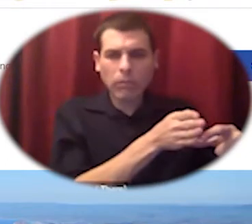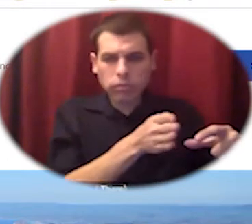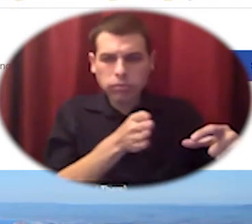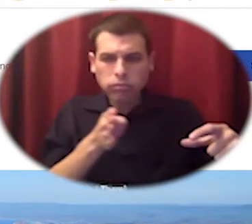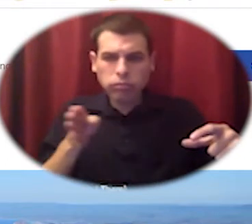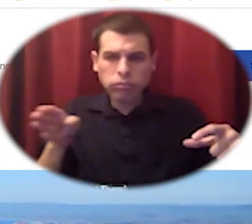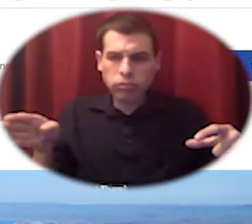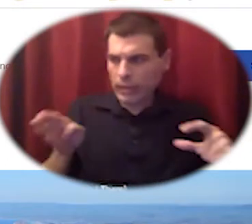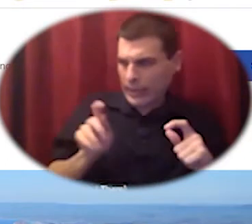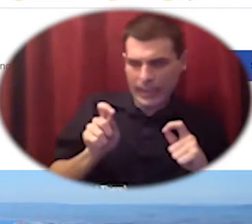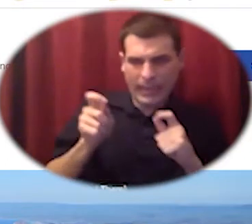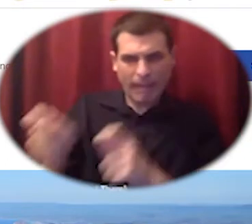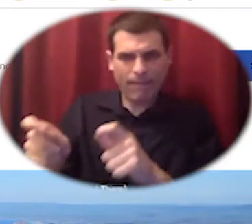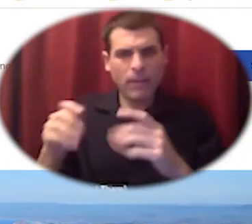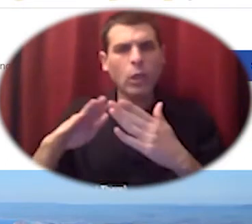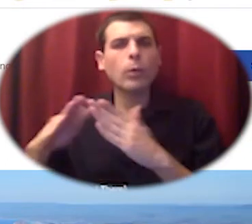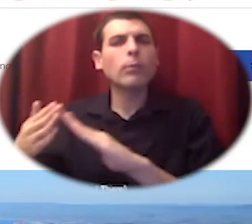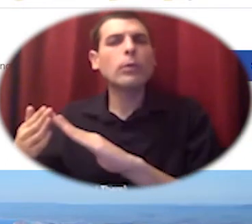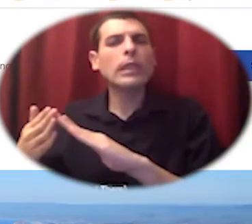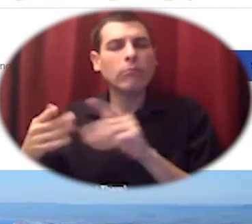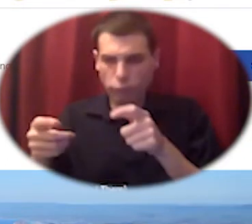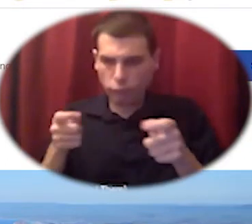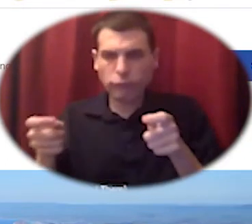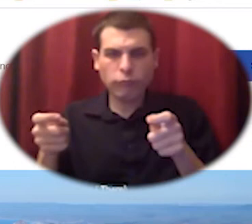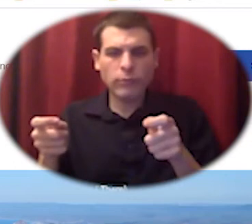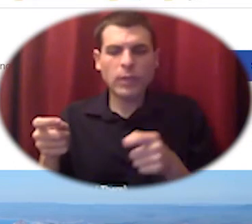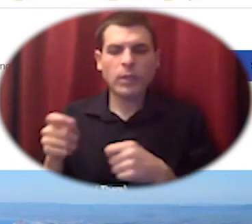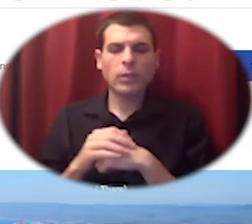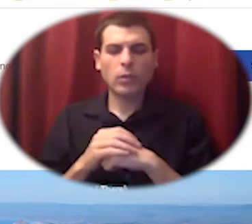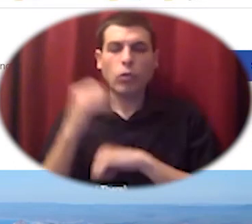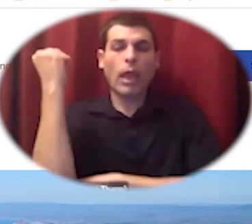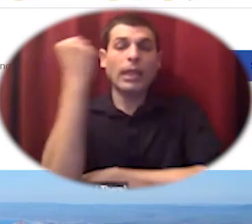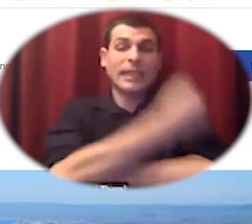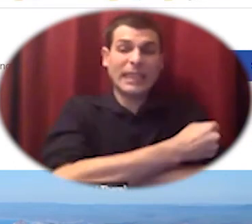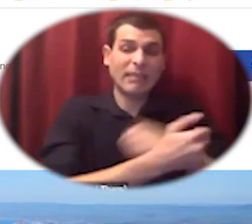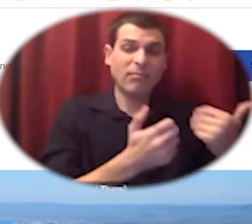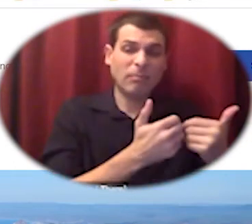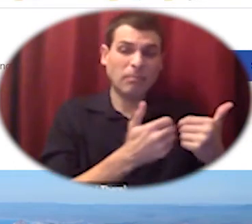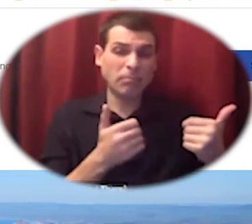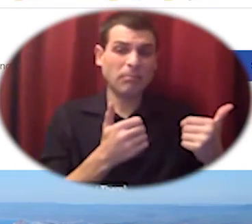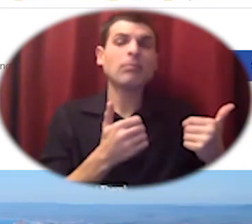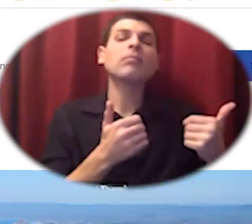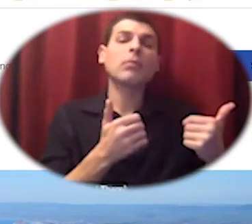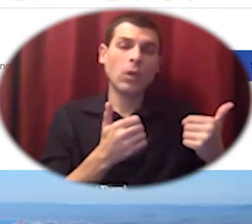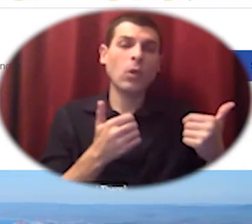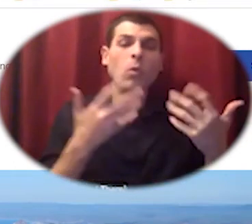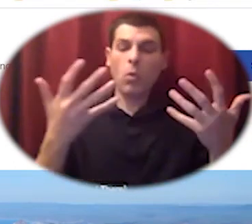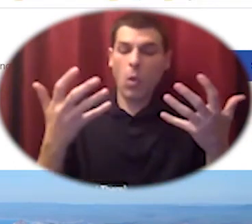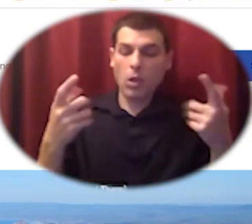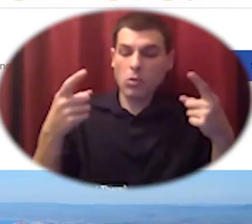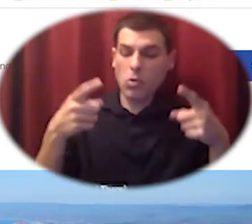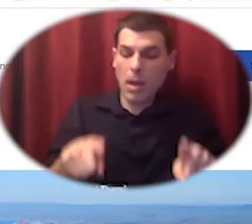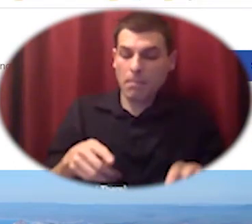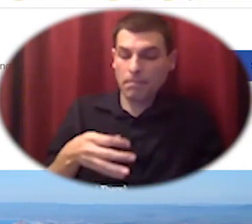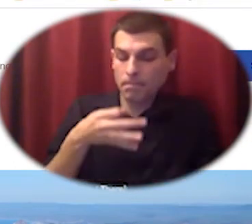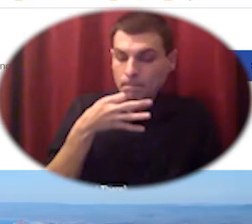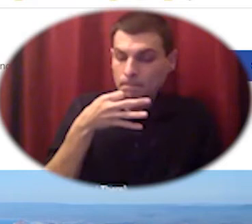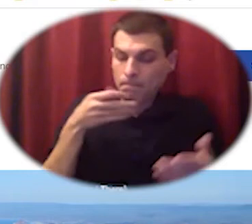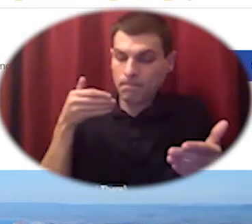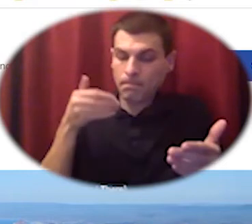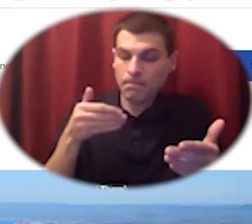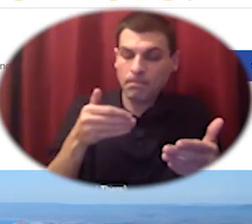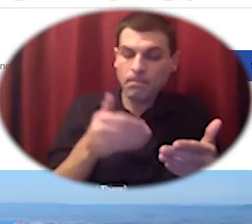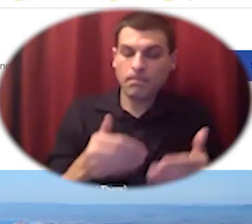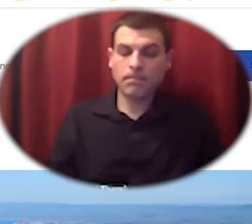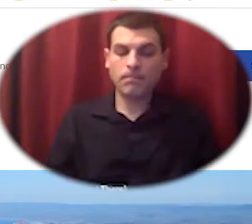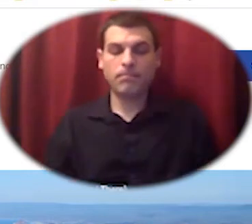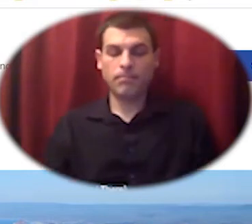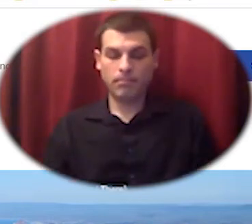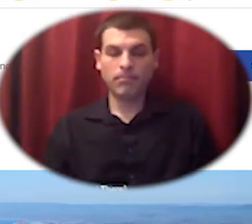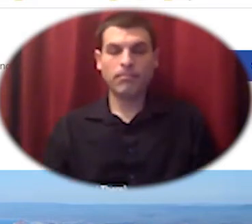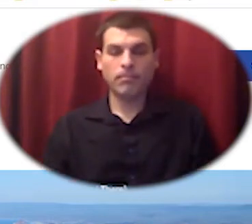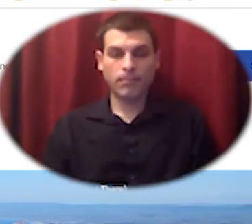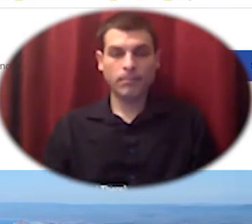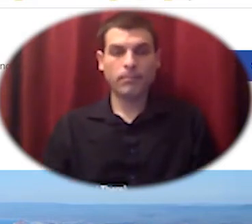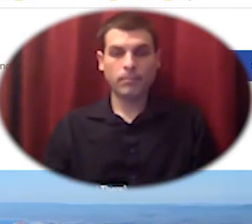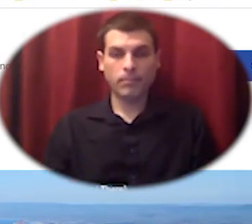getting ready for the official decommissioning to occur in 2025